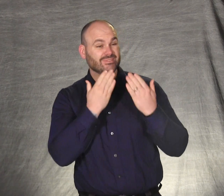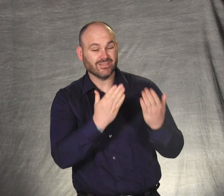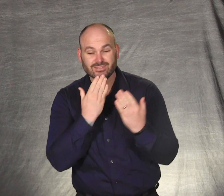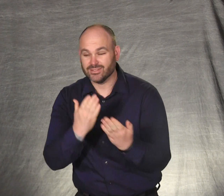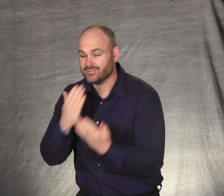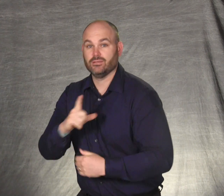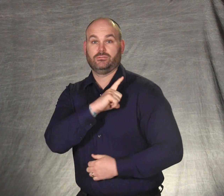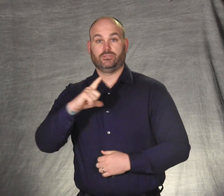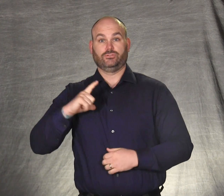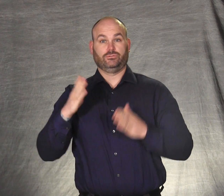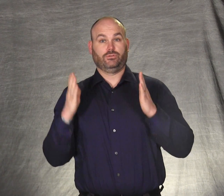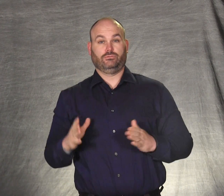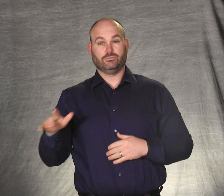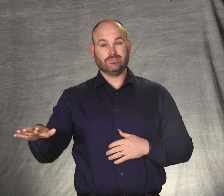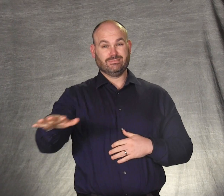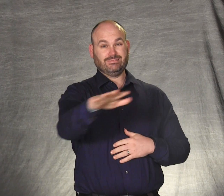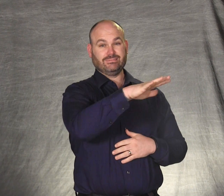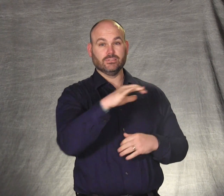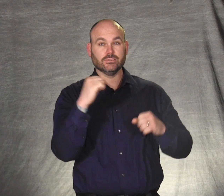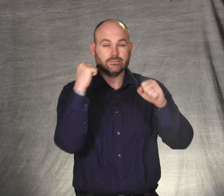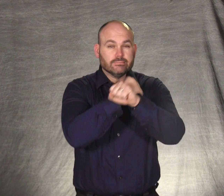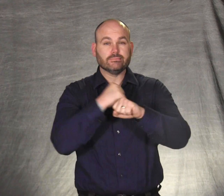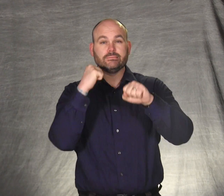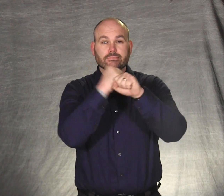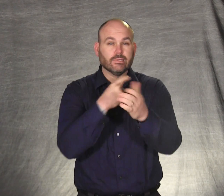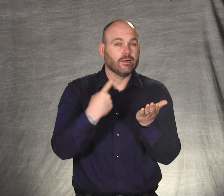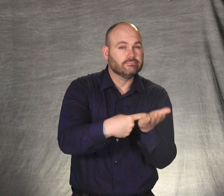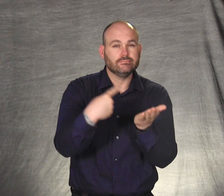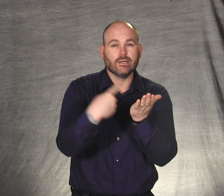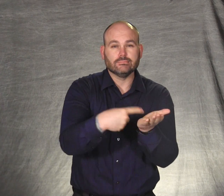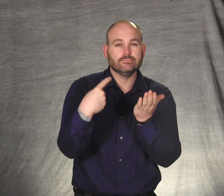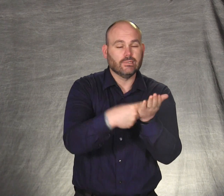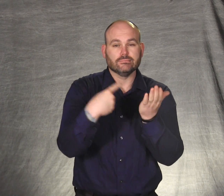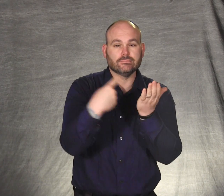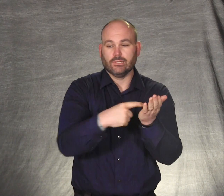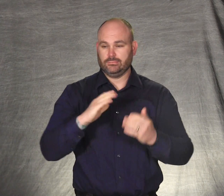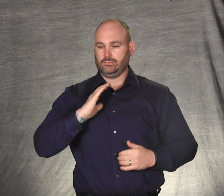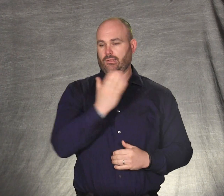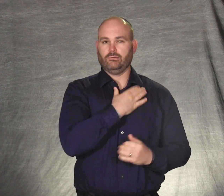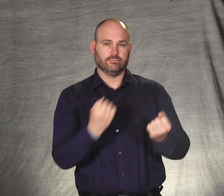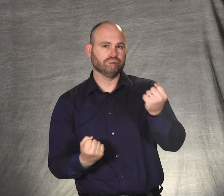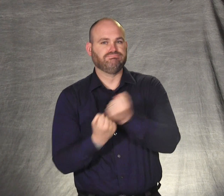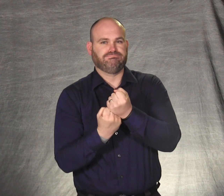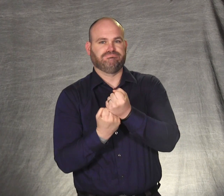Thanks to the legislators who fought long and hard on our behalf